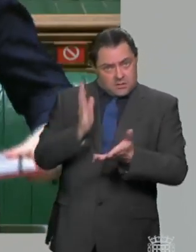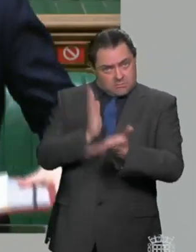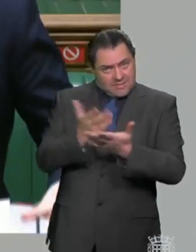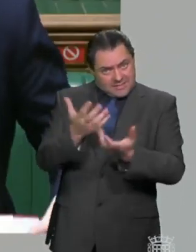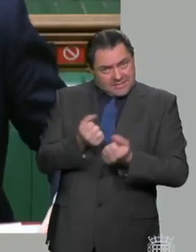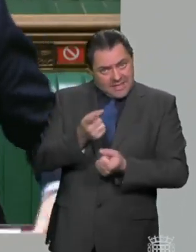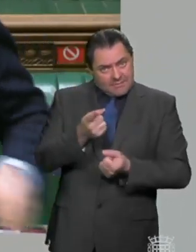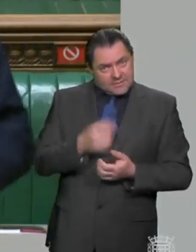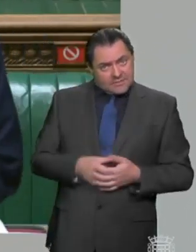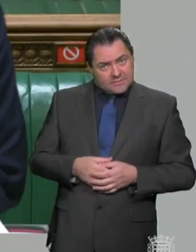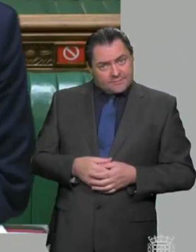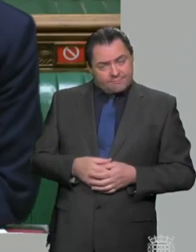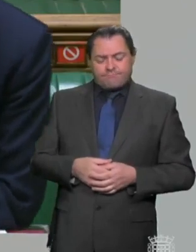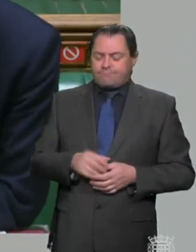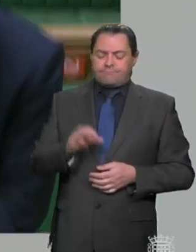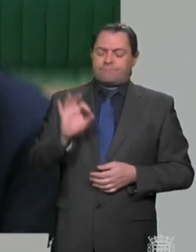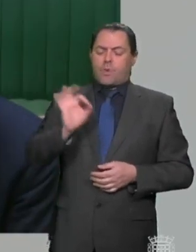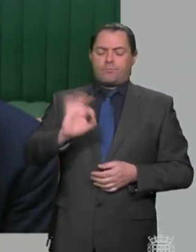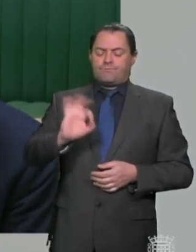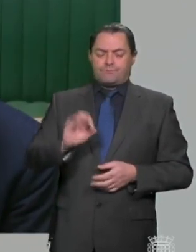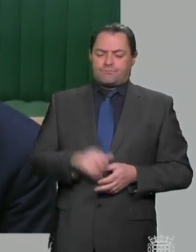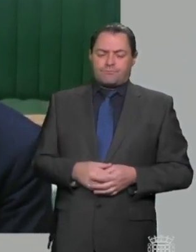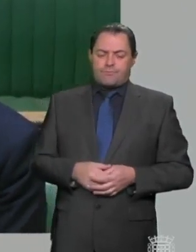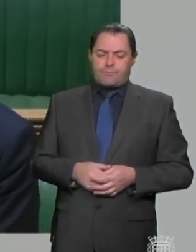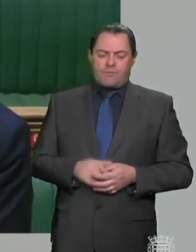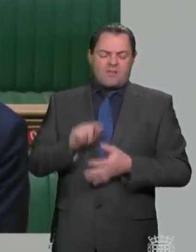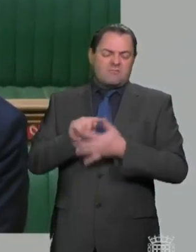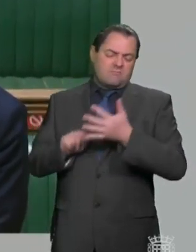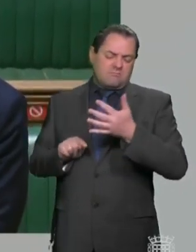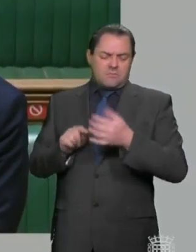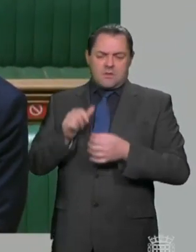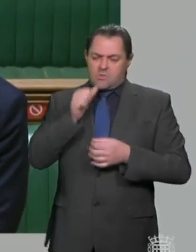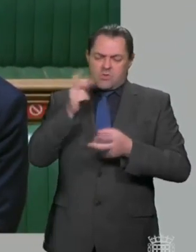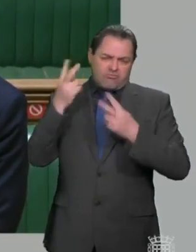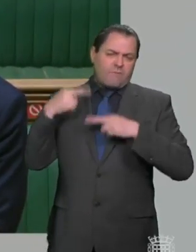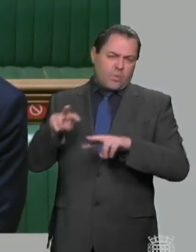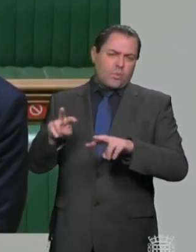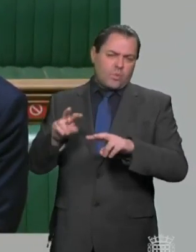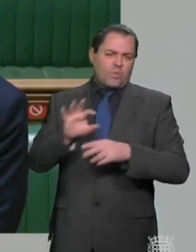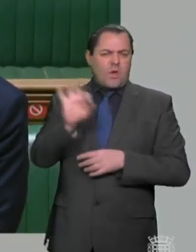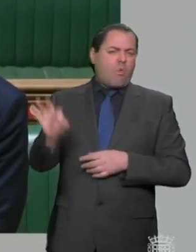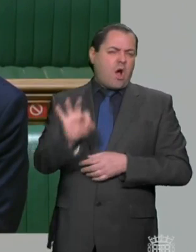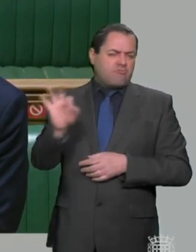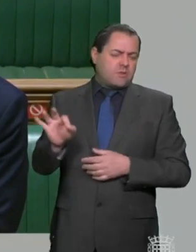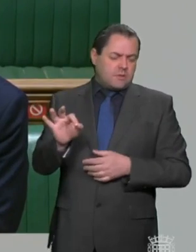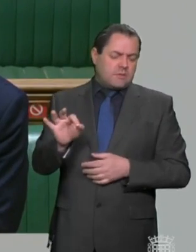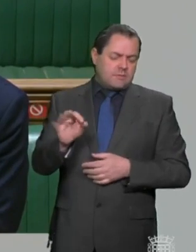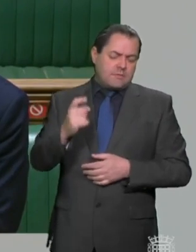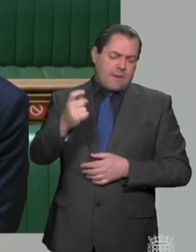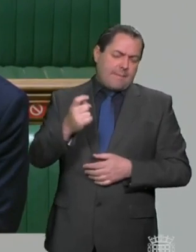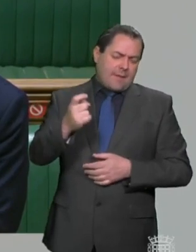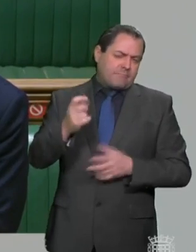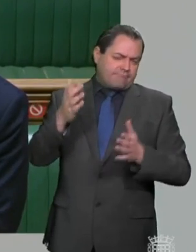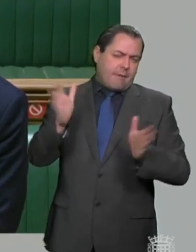No. Of course, all those matters will be reviewed in the course of the public inquiry that I have